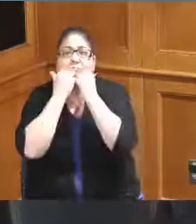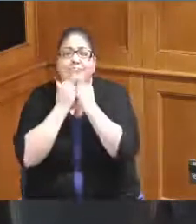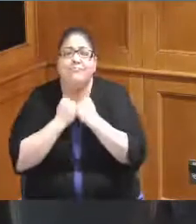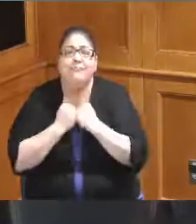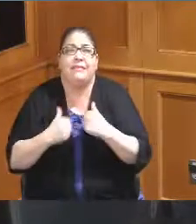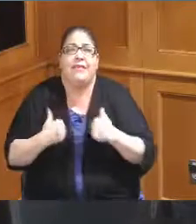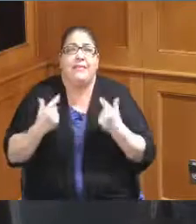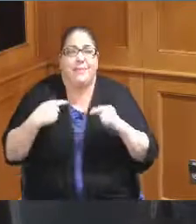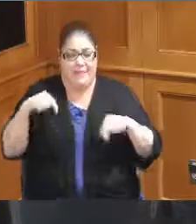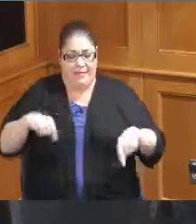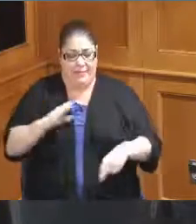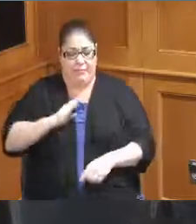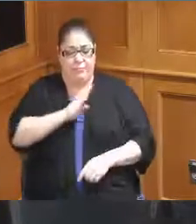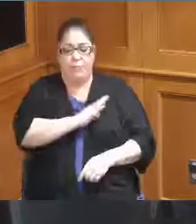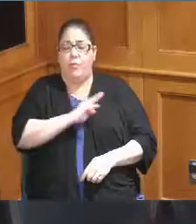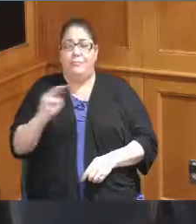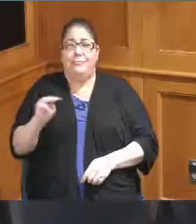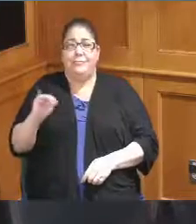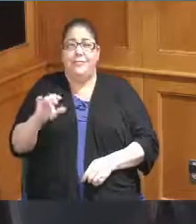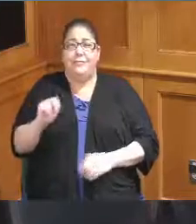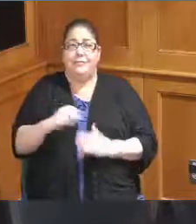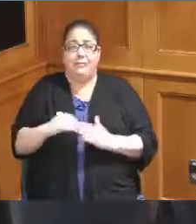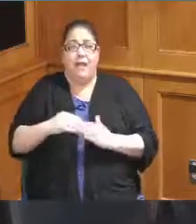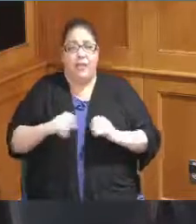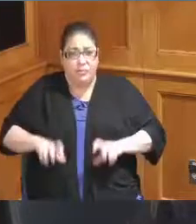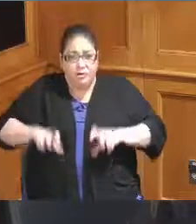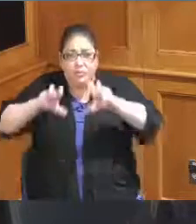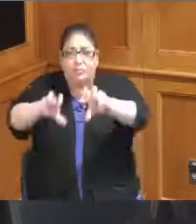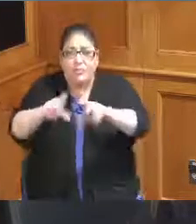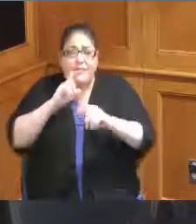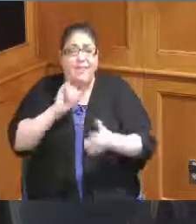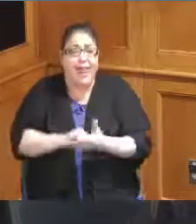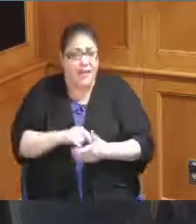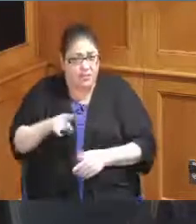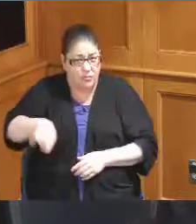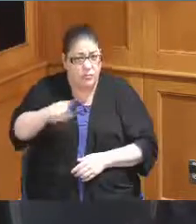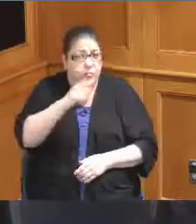board has committed Millions to young people so keep your ear to the ground as the summer